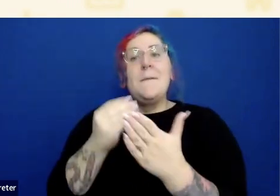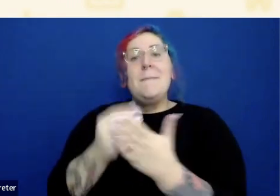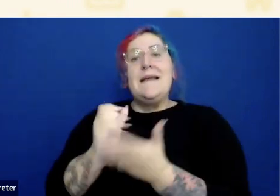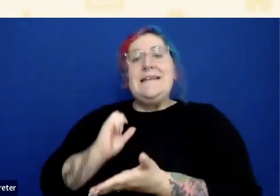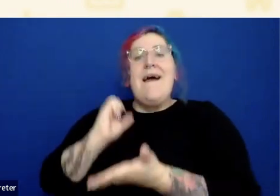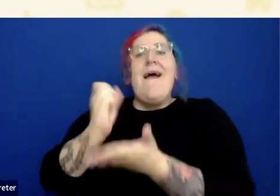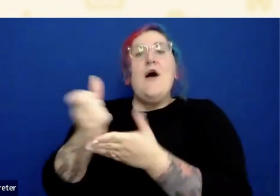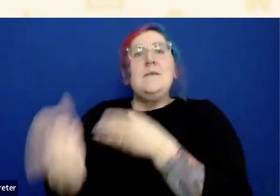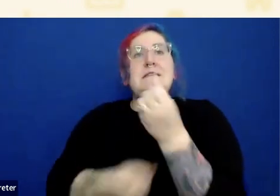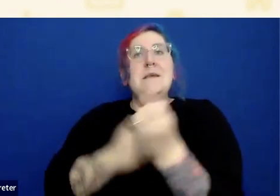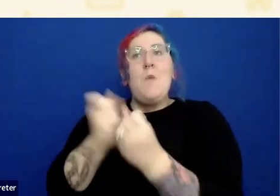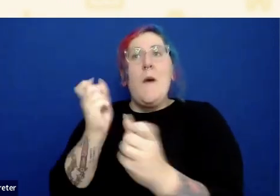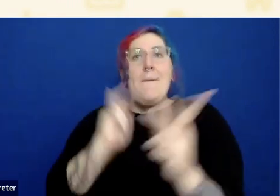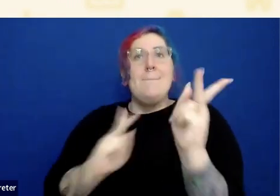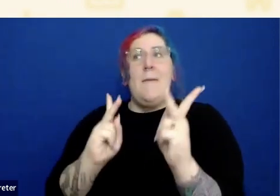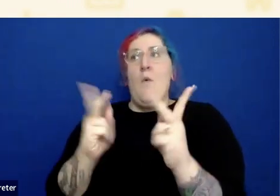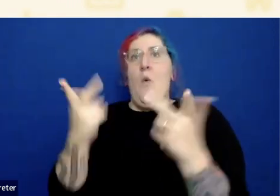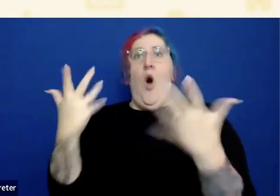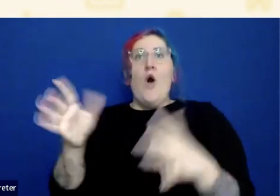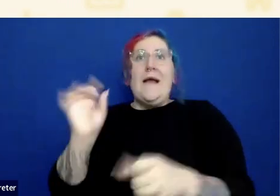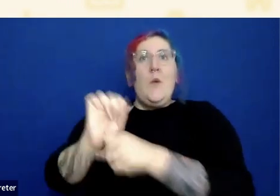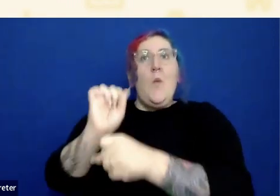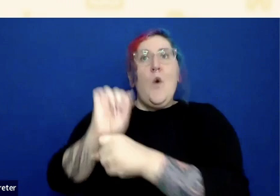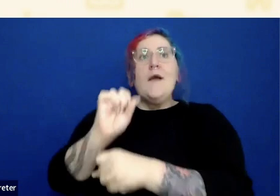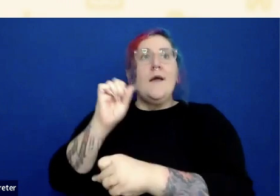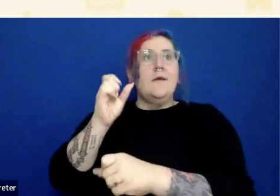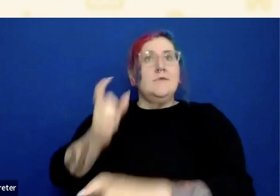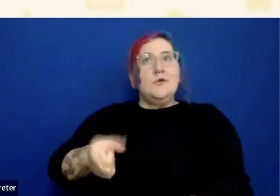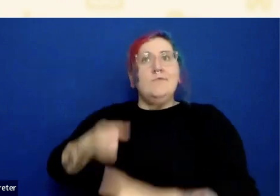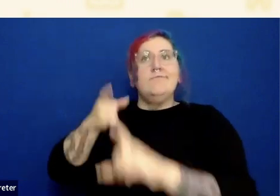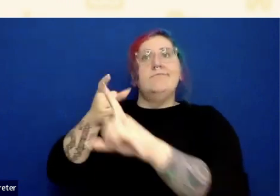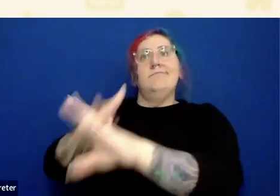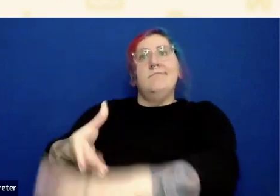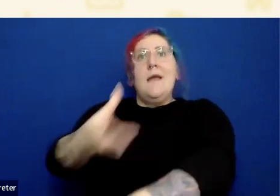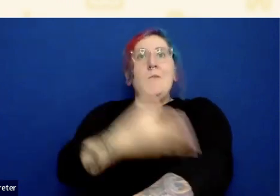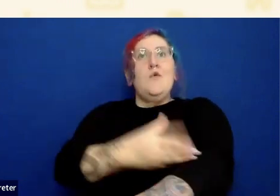which is trying to fund the people who are doing day-to-day work in trying to make WordPress more accessible.